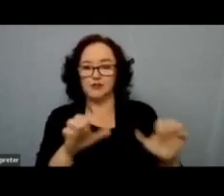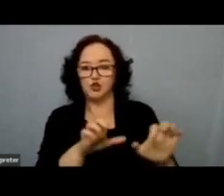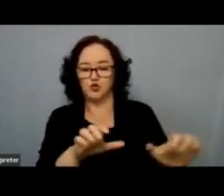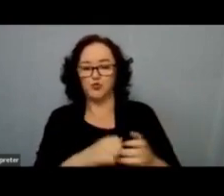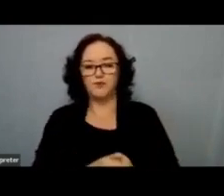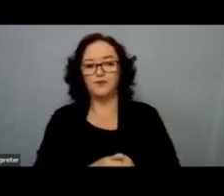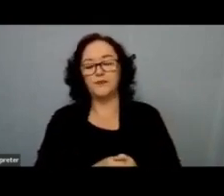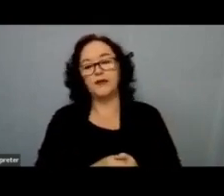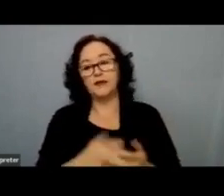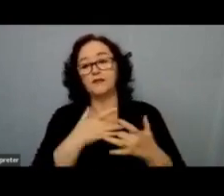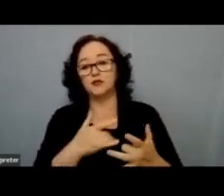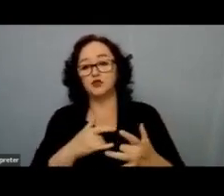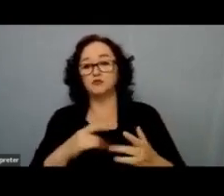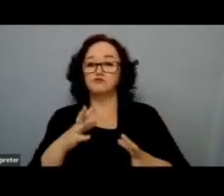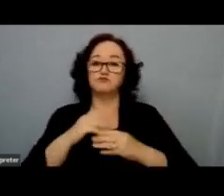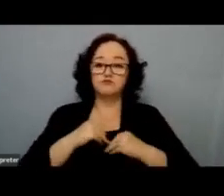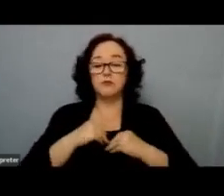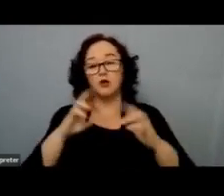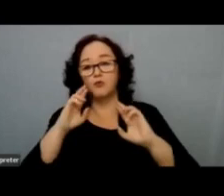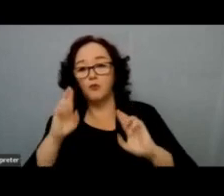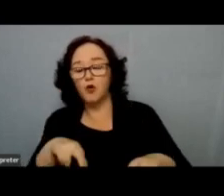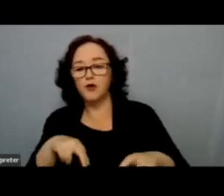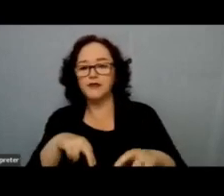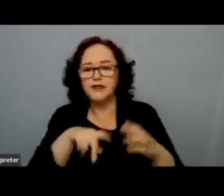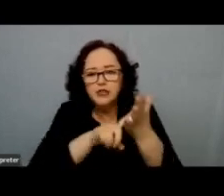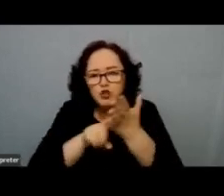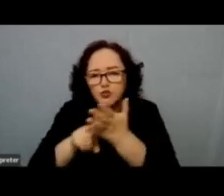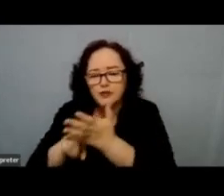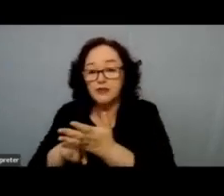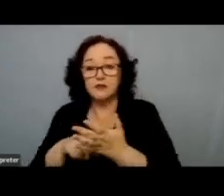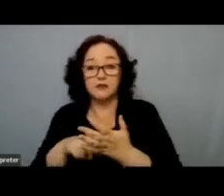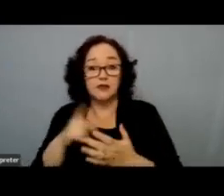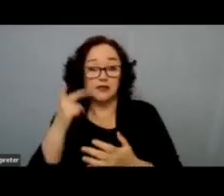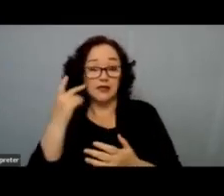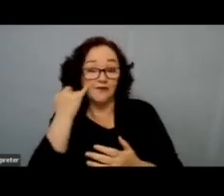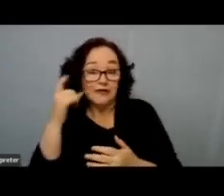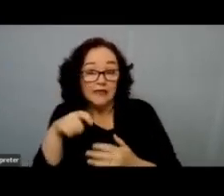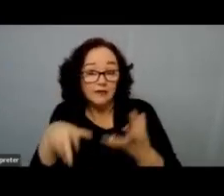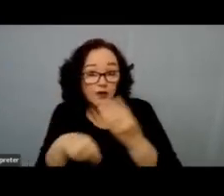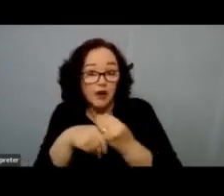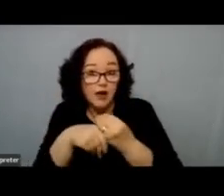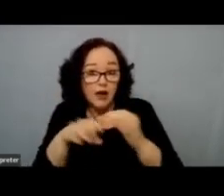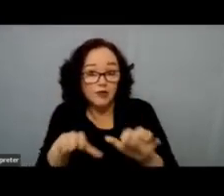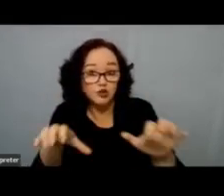reports and screening them to determine if there needs to be any further action or investigation. If there is